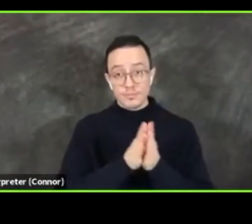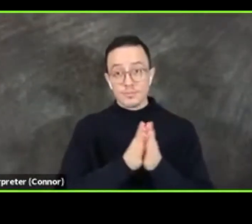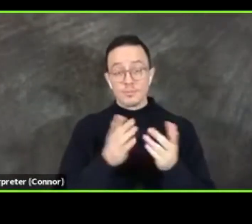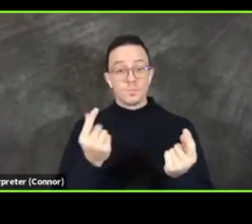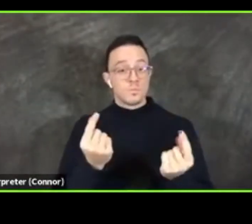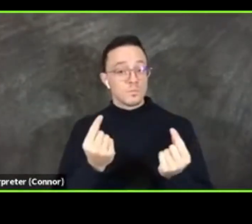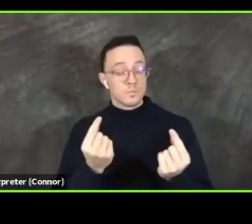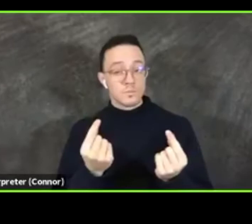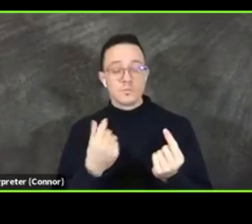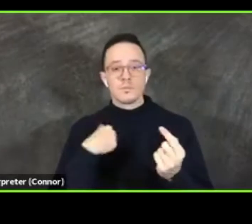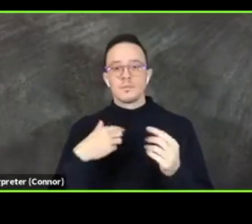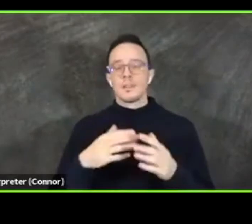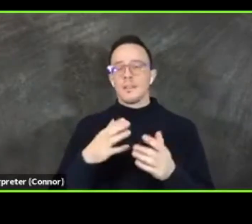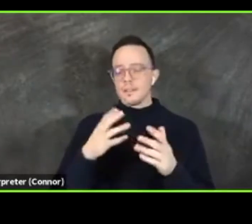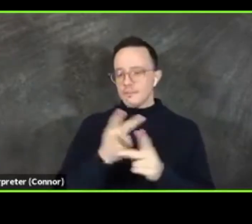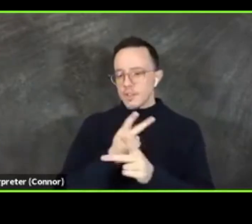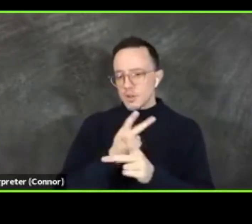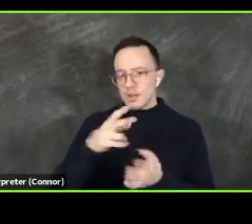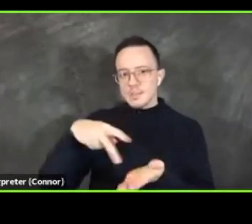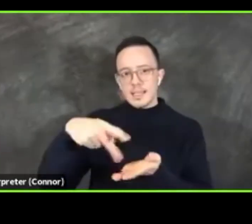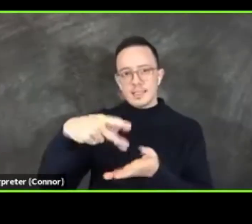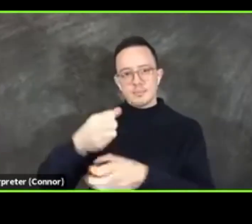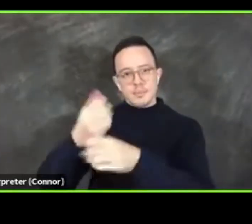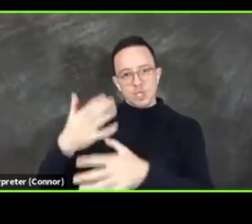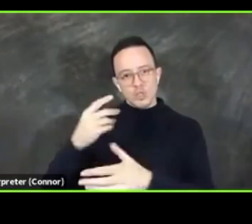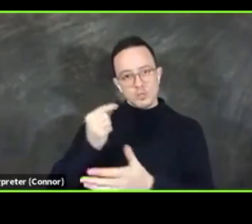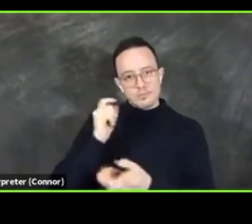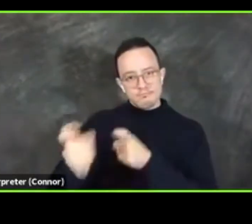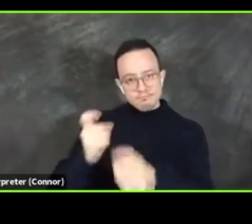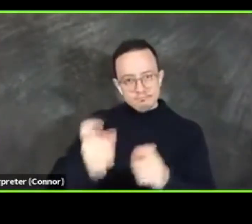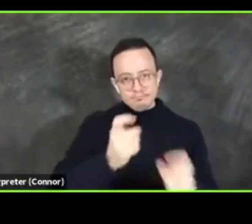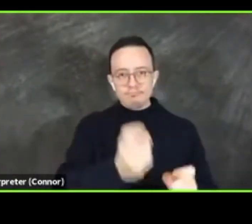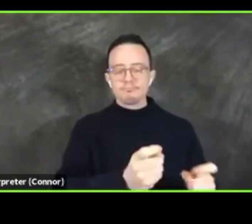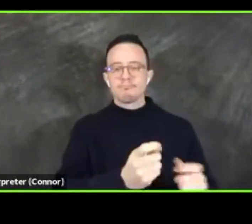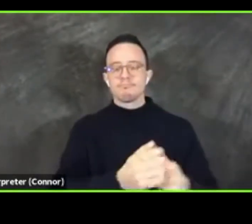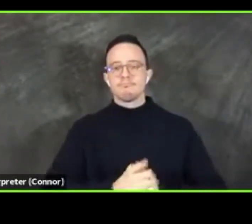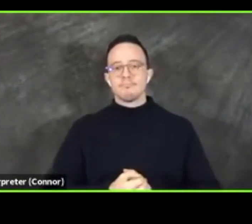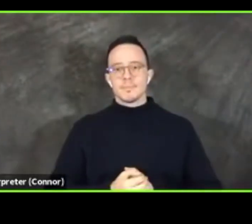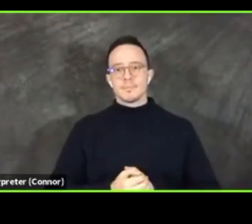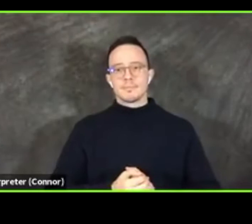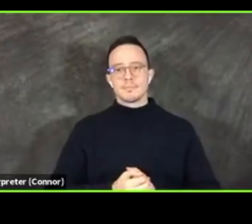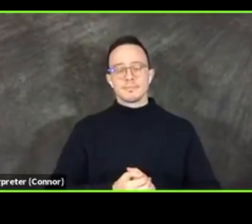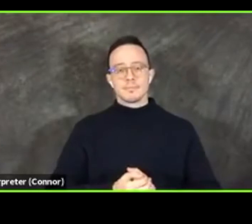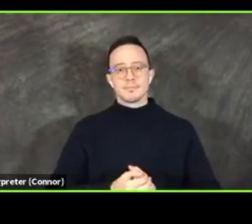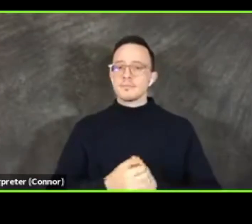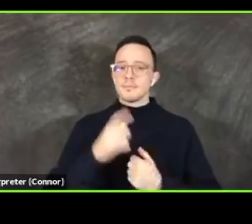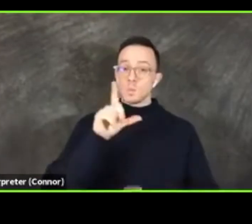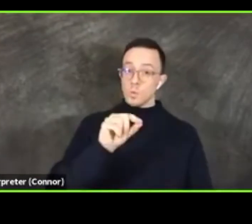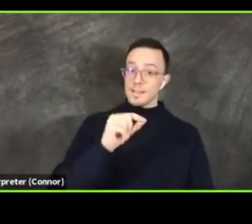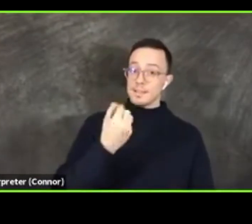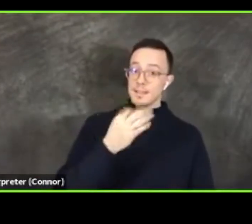IN A CHANGING DANCE ECOLOGY,” IS WELL UNDERWAY. AS WE LOOK BACK AT WHAT 2019 HAS BROUGHT TO US,